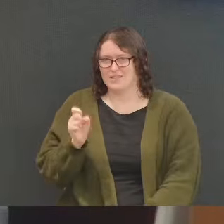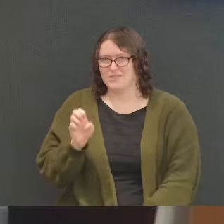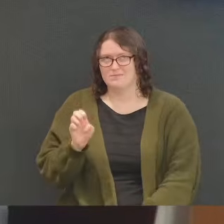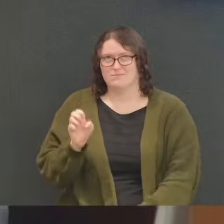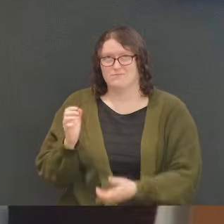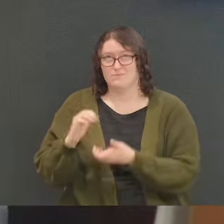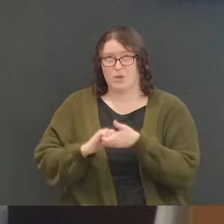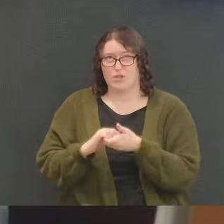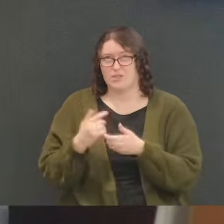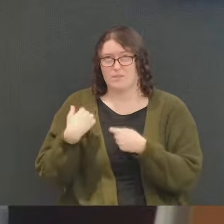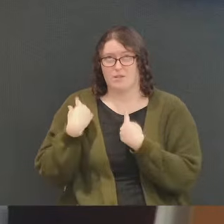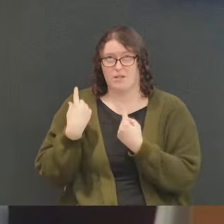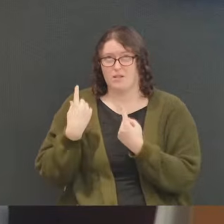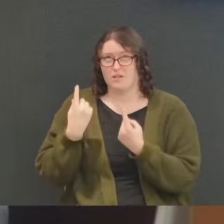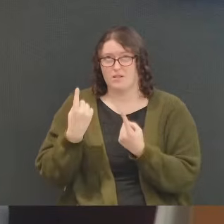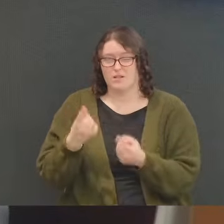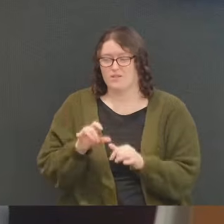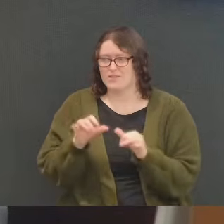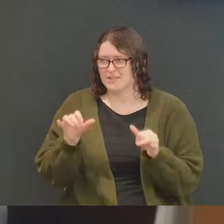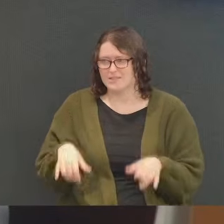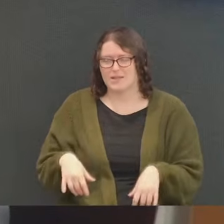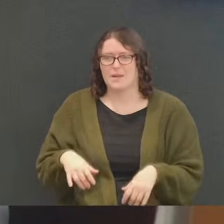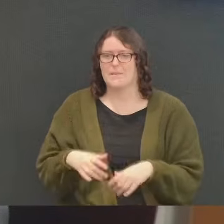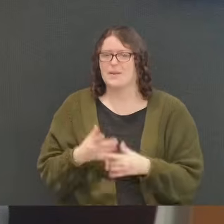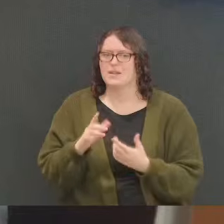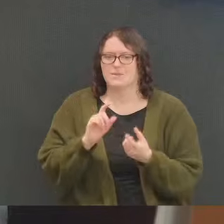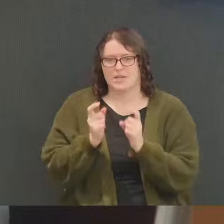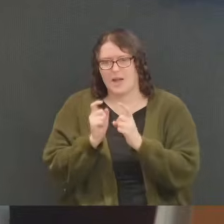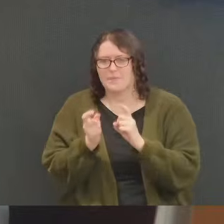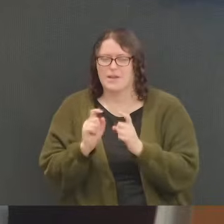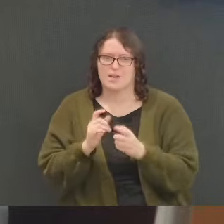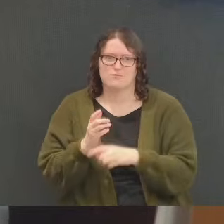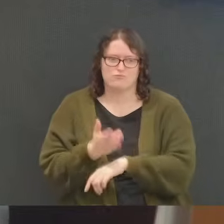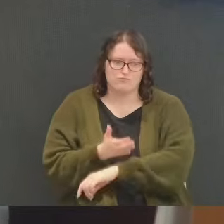as a system and it's a system that has adapted and been modernized over the years but they've